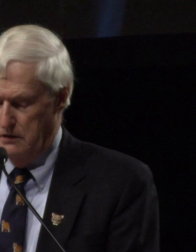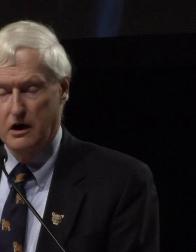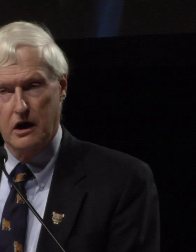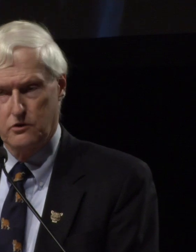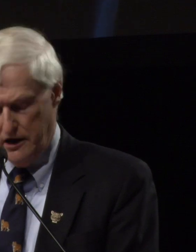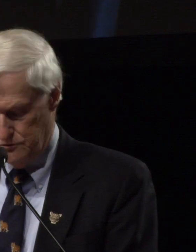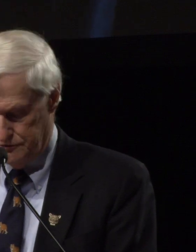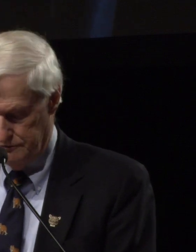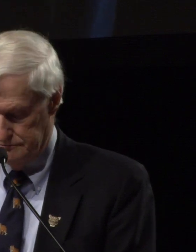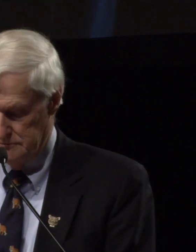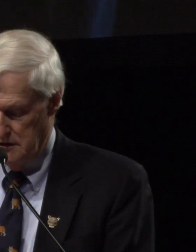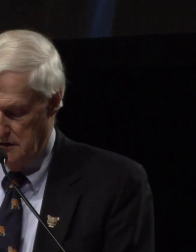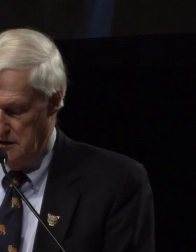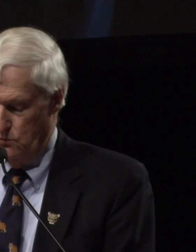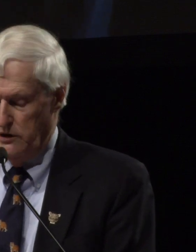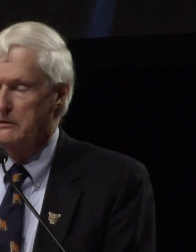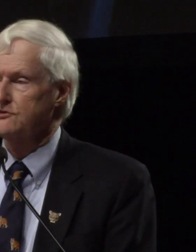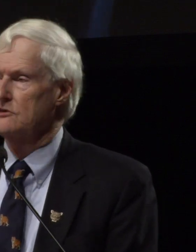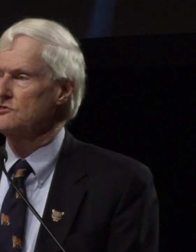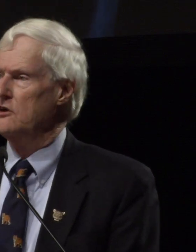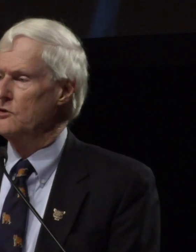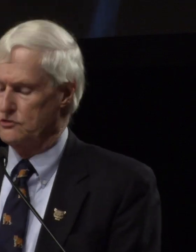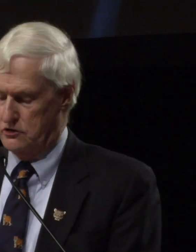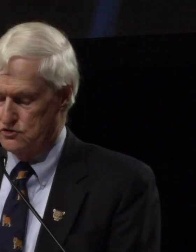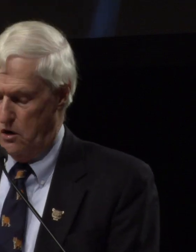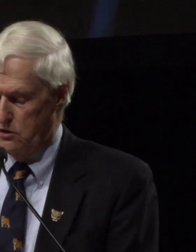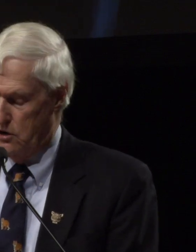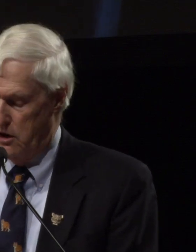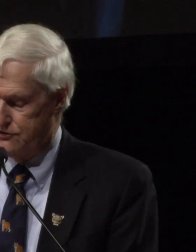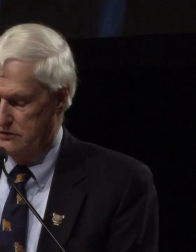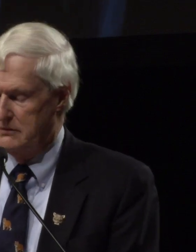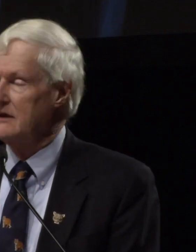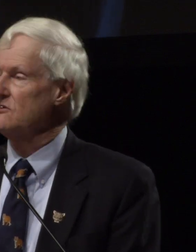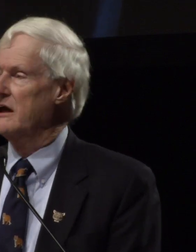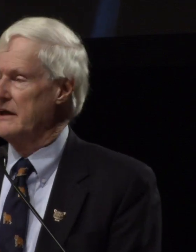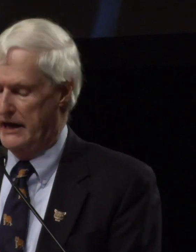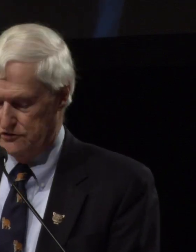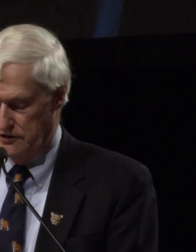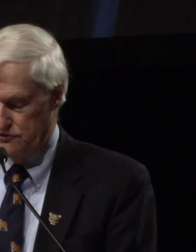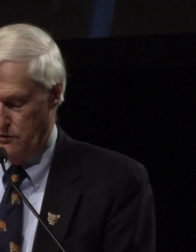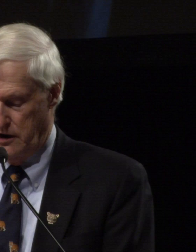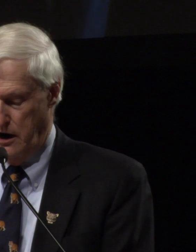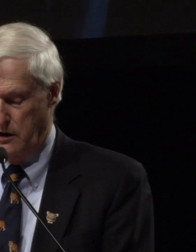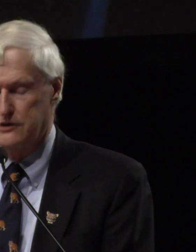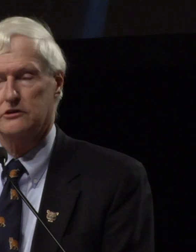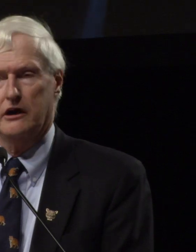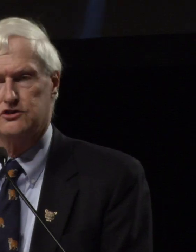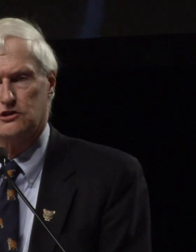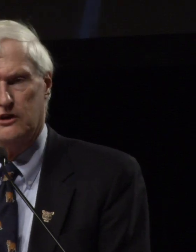GRADUATES, WE MUST CONTINUE TO CONTROL COSTS AND MAINTAIN ACCESS TO AN RIT EDUCATION FOR